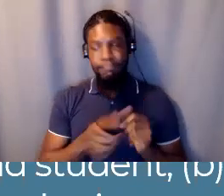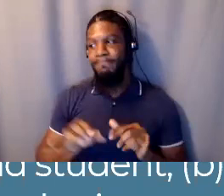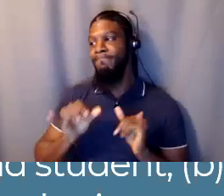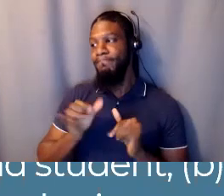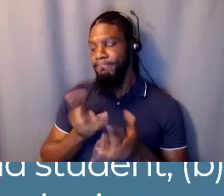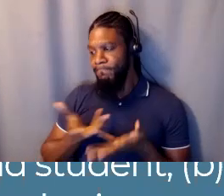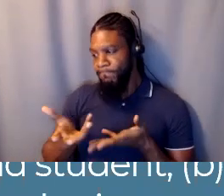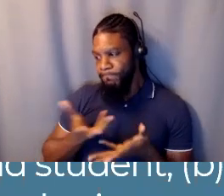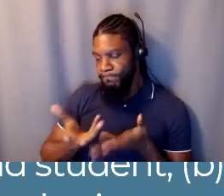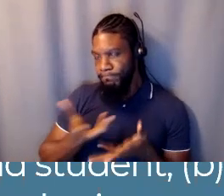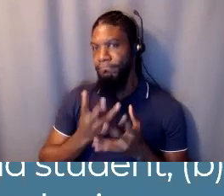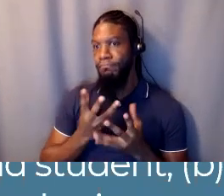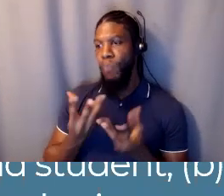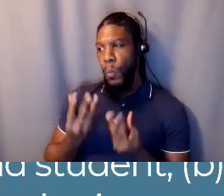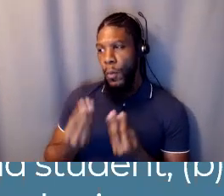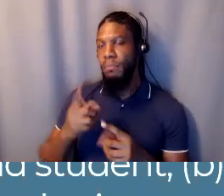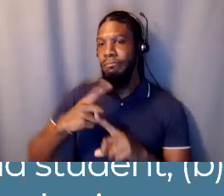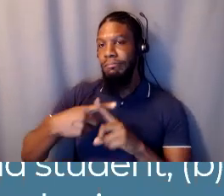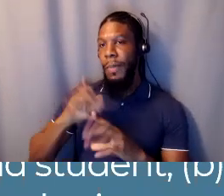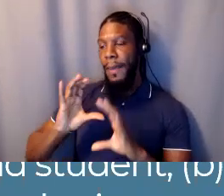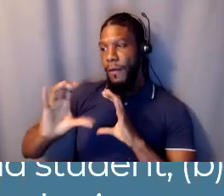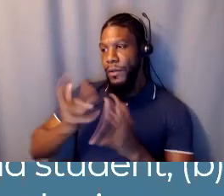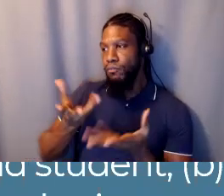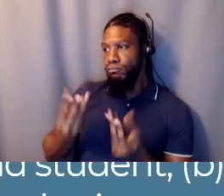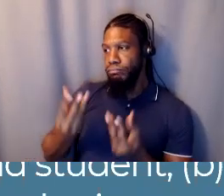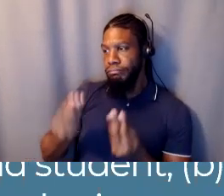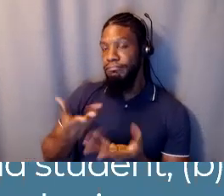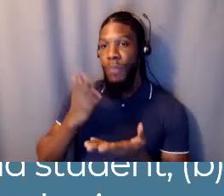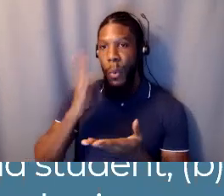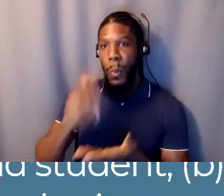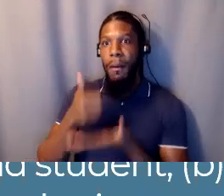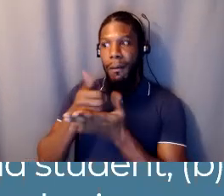that really informed the work and the learning exchange there.